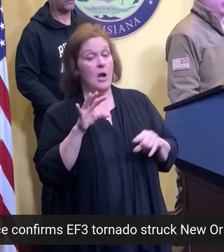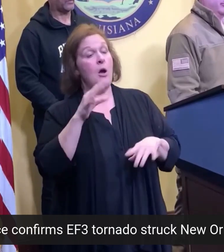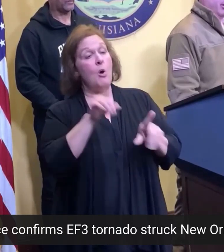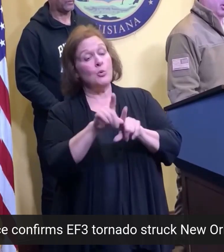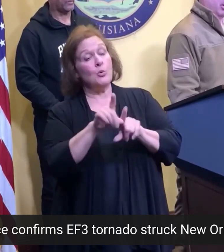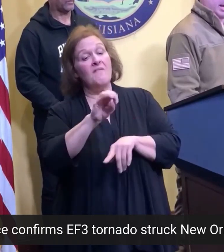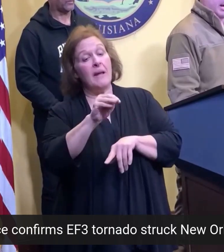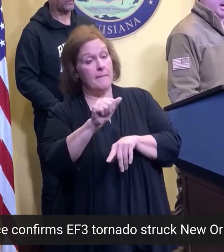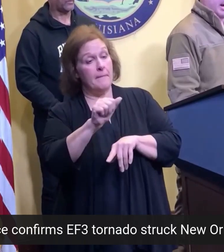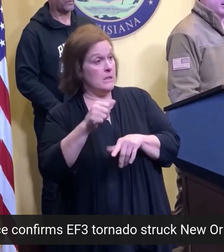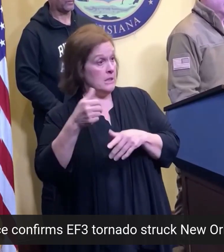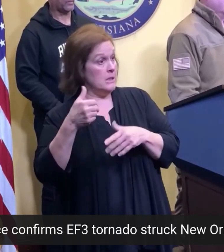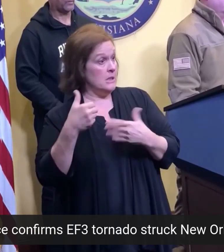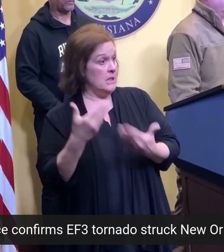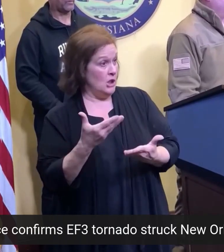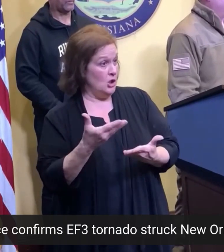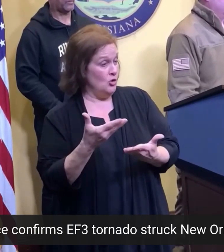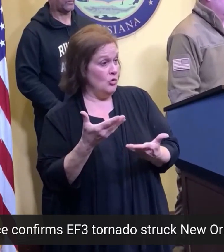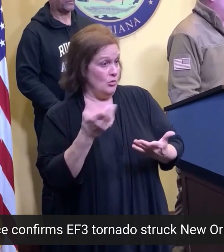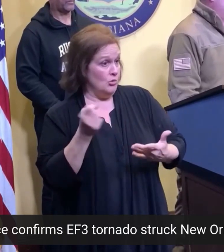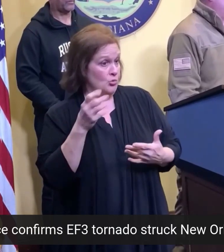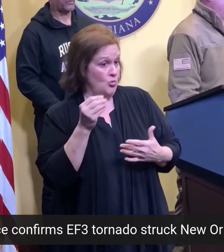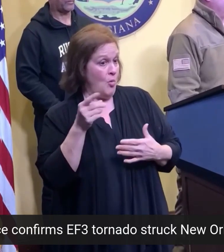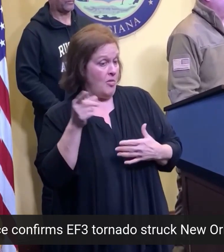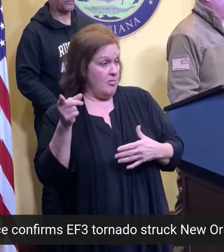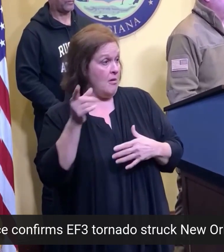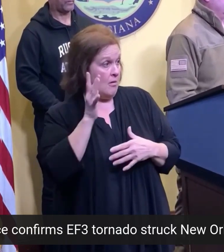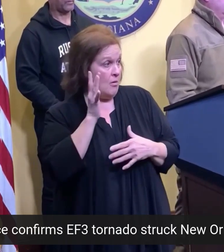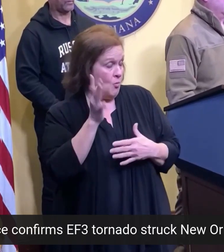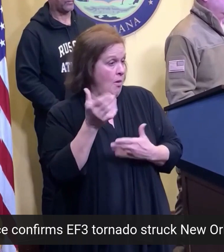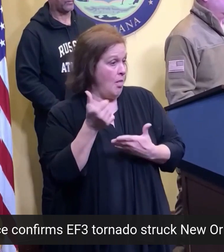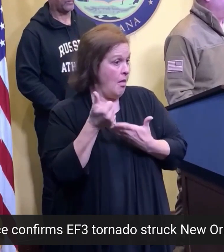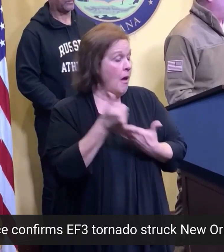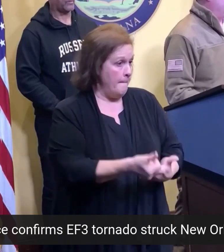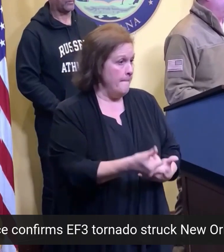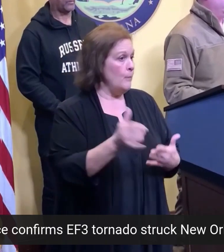from hurricane ida so that's going to continue i think they'll be you know we've already received